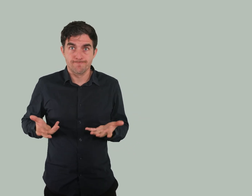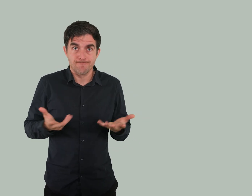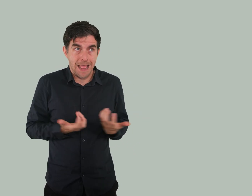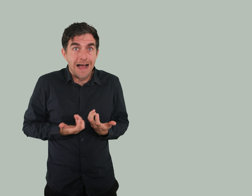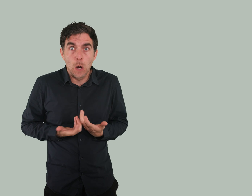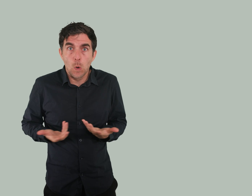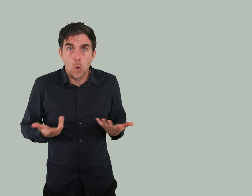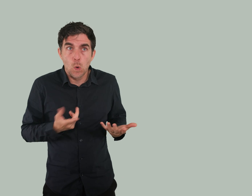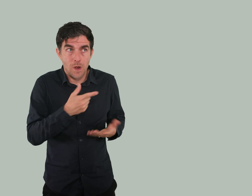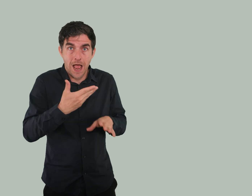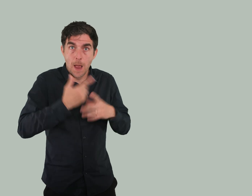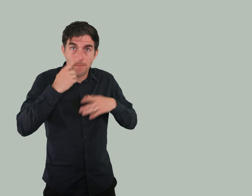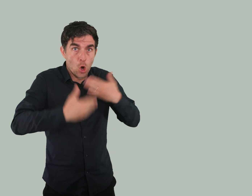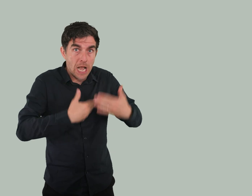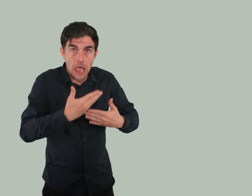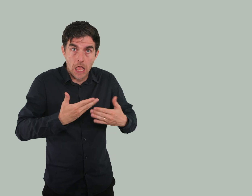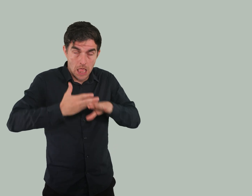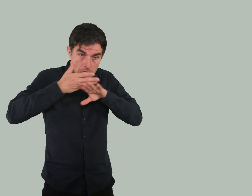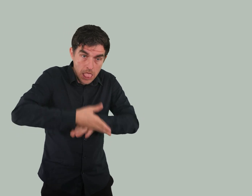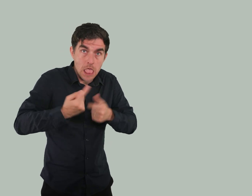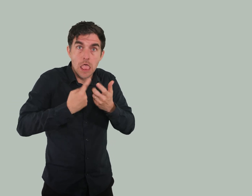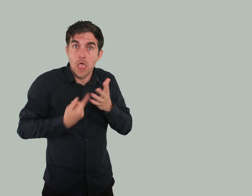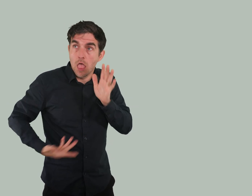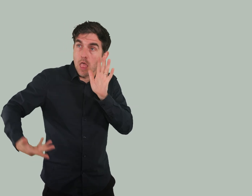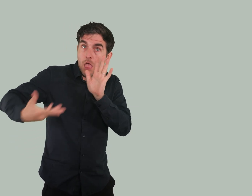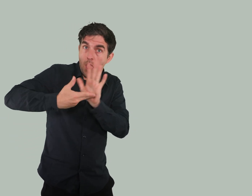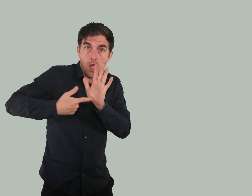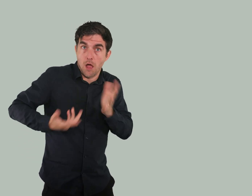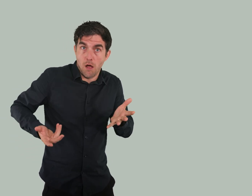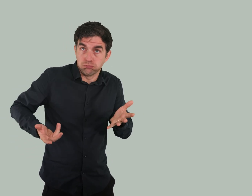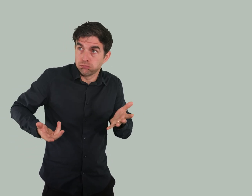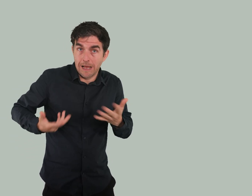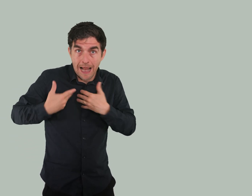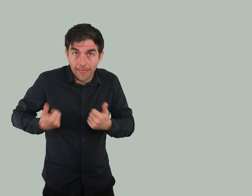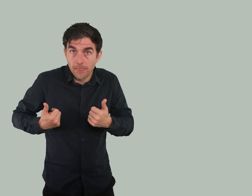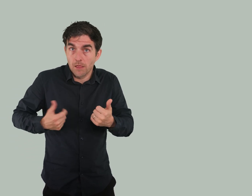It is a recognition that employers are being asked to absorb more health,